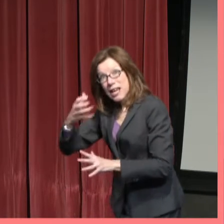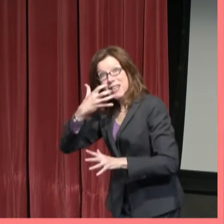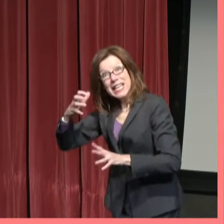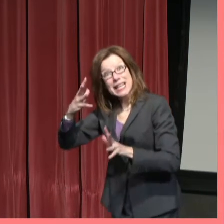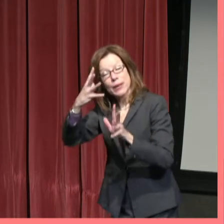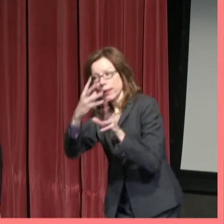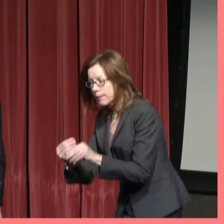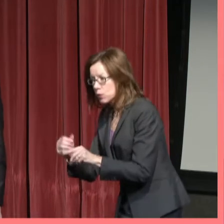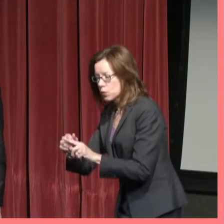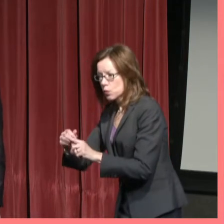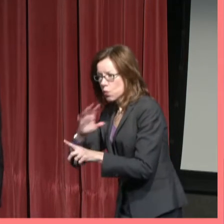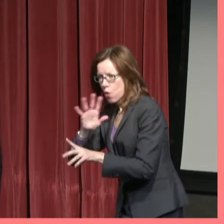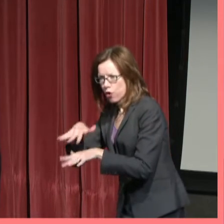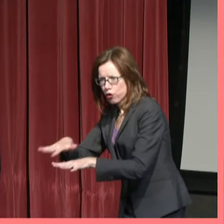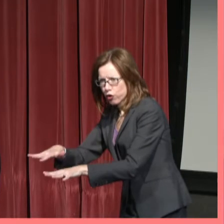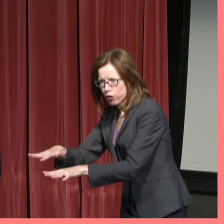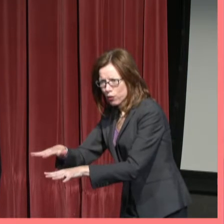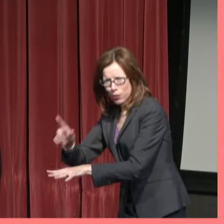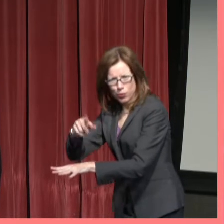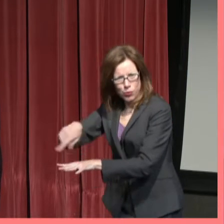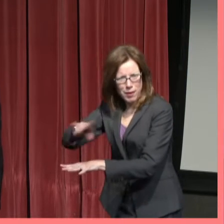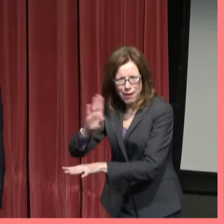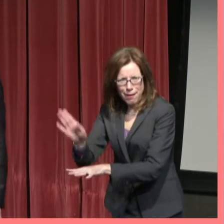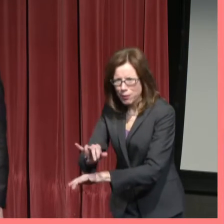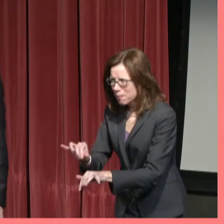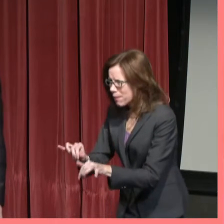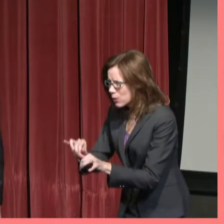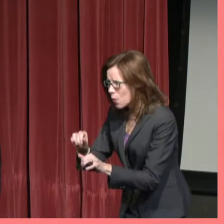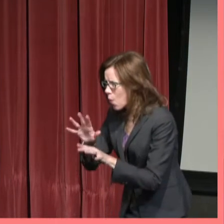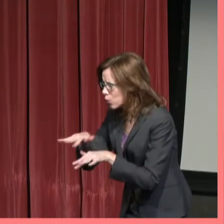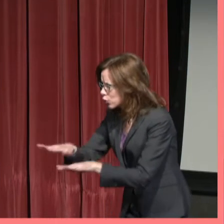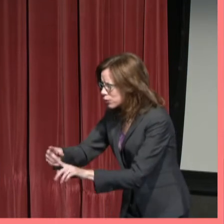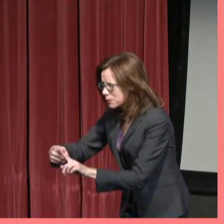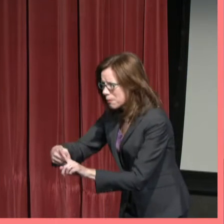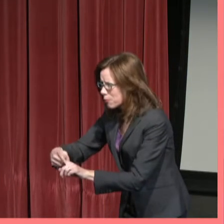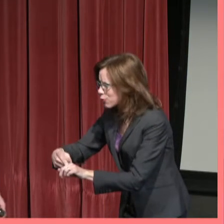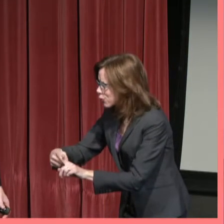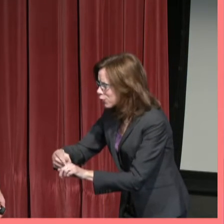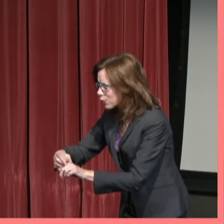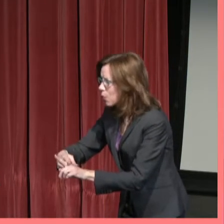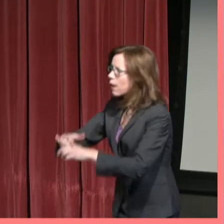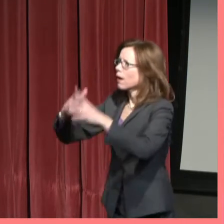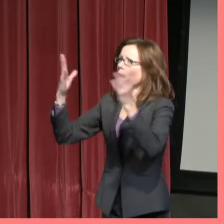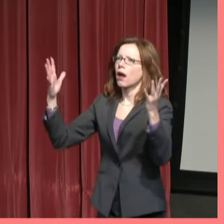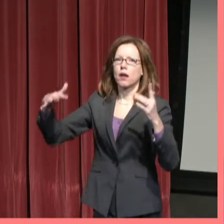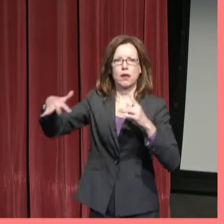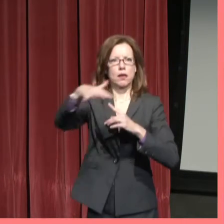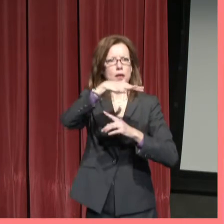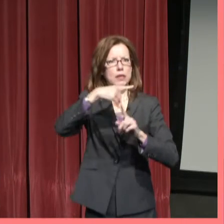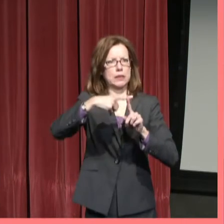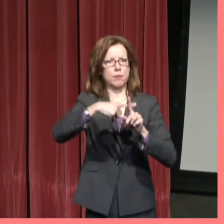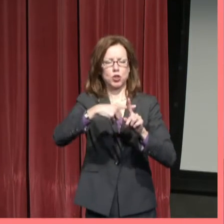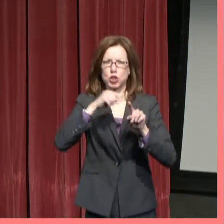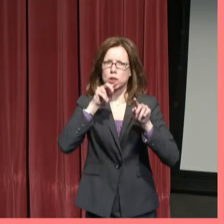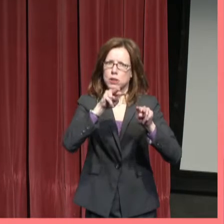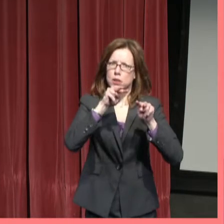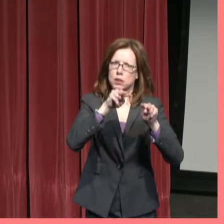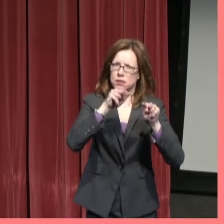and we're not measuring the ocean temperature very much. All we seem to think about or care about is the temperature on land.